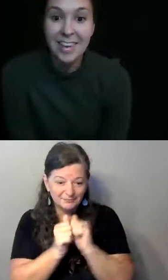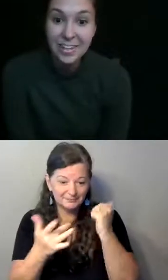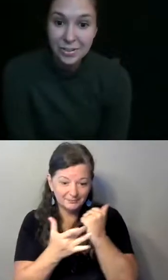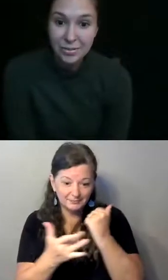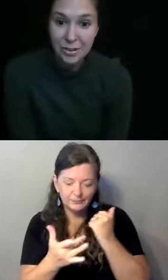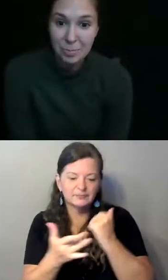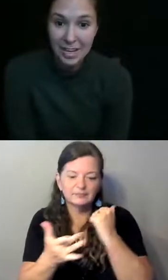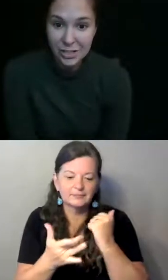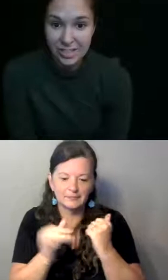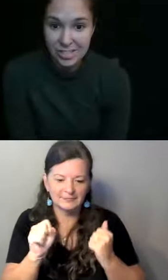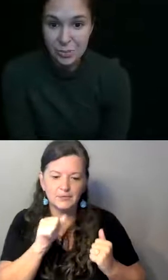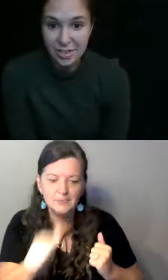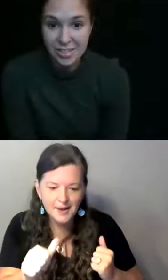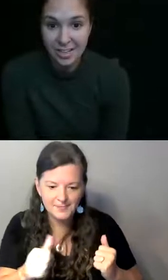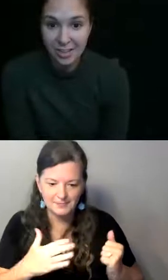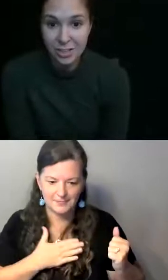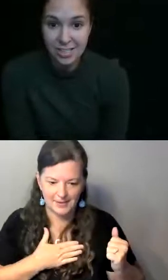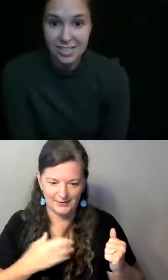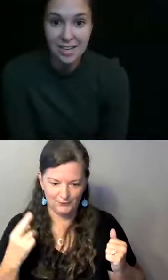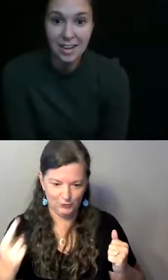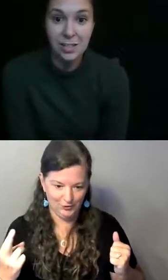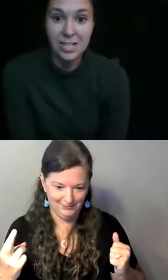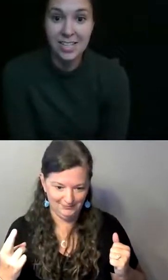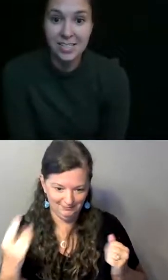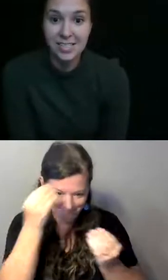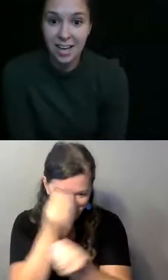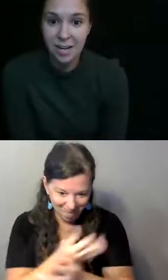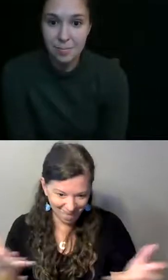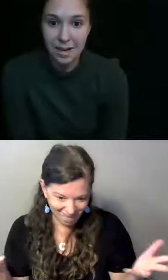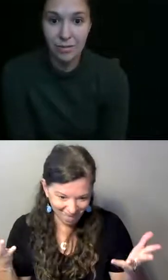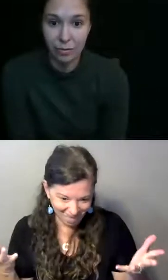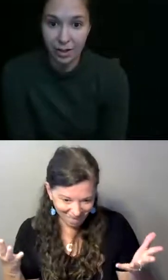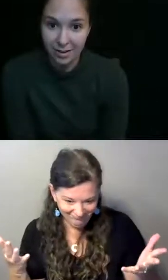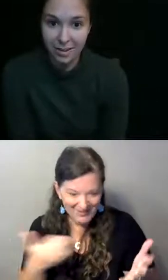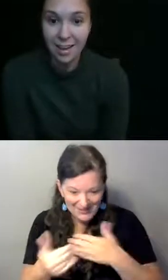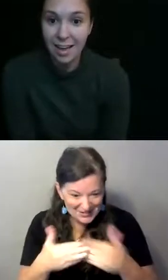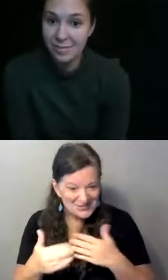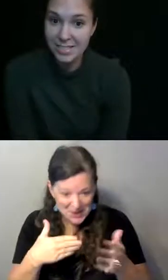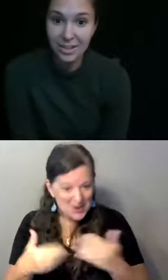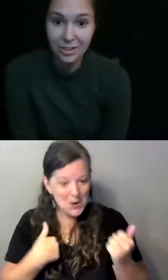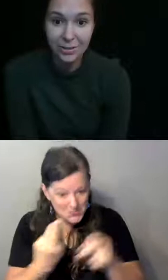Thank you for your patience with technology. Technology is not my friend. I have to tell you,